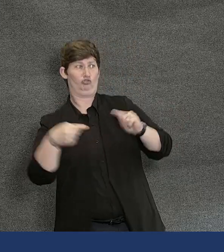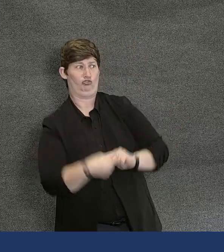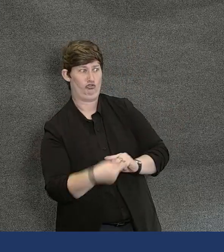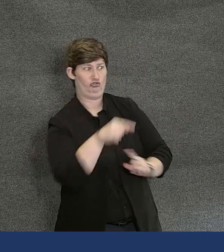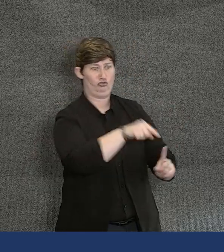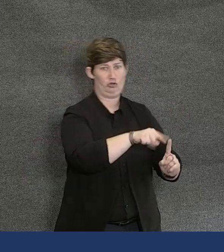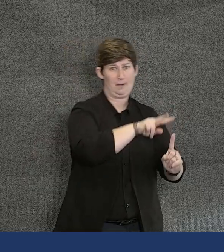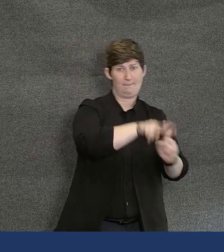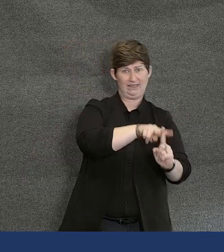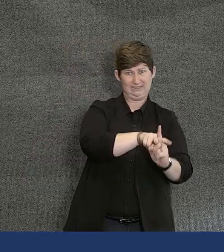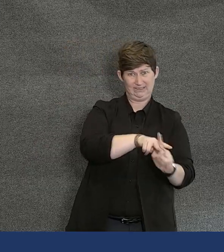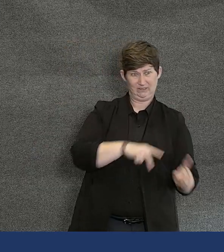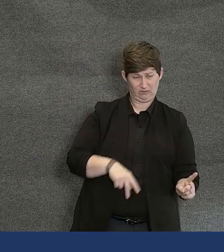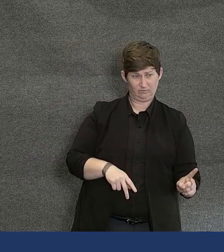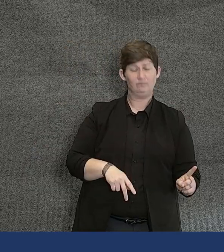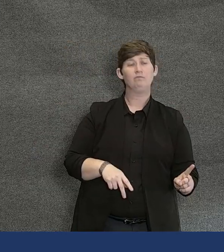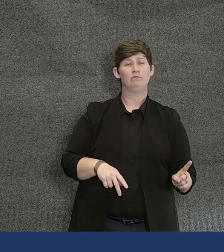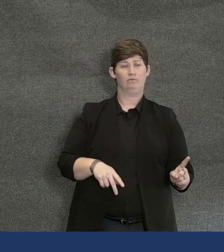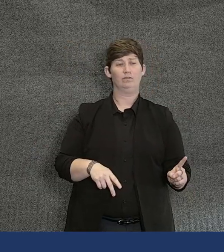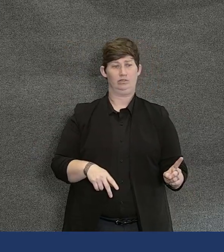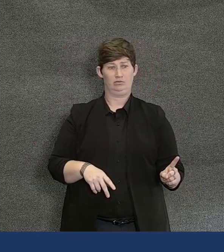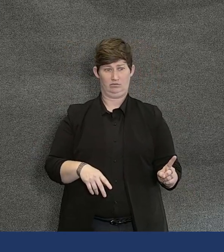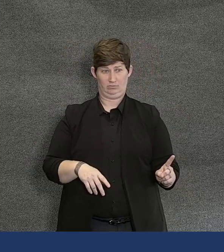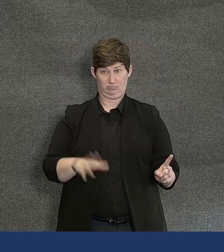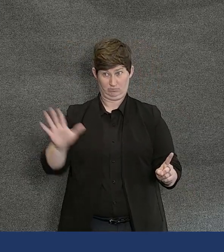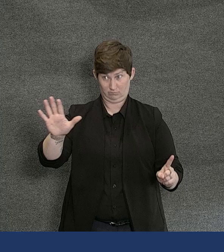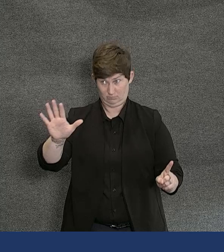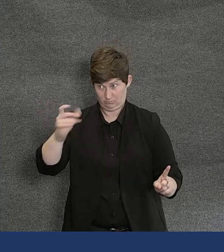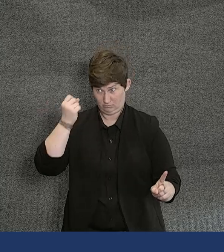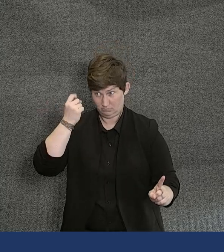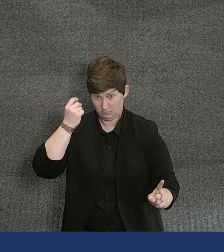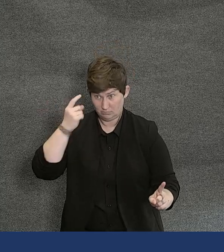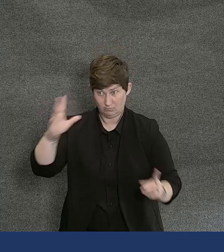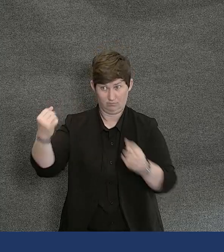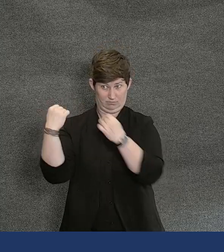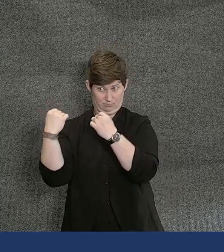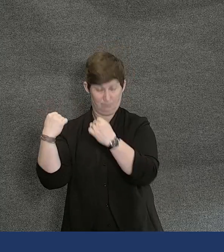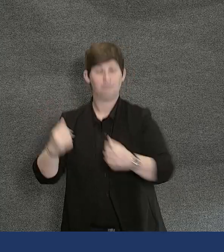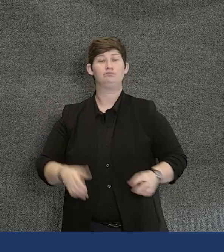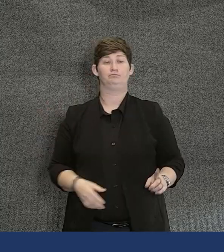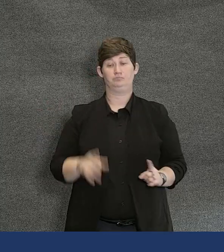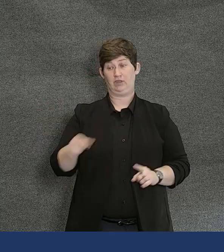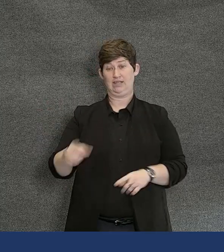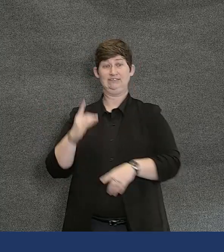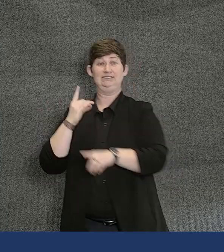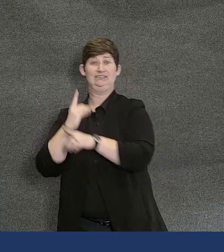Everybody following me? I follow you. Good. Well, what the defendant did to hurt the plaintiff is an emergency.